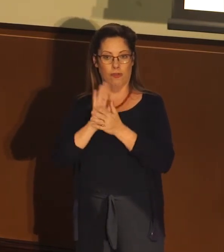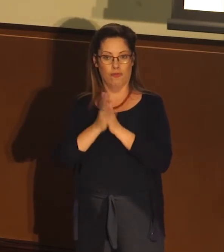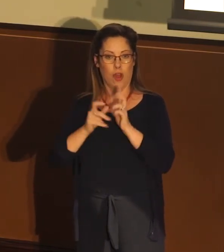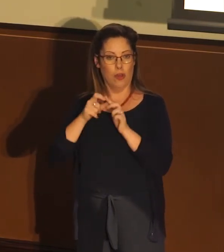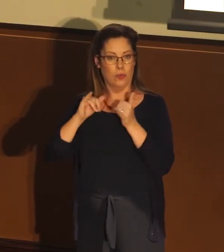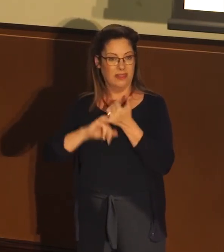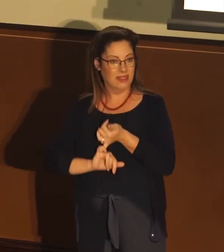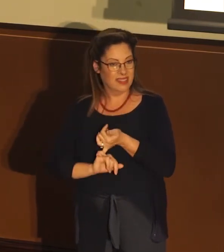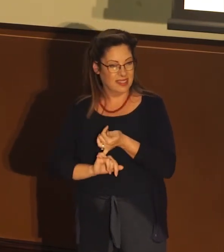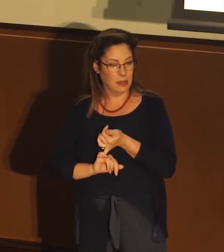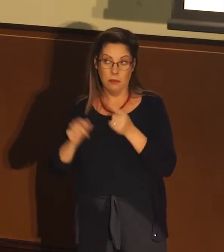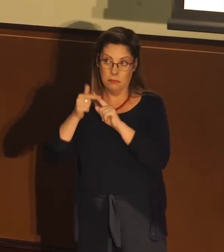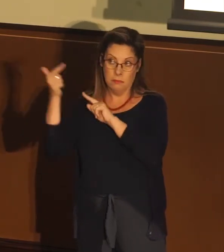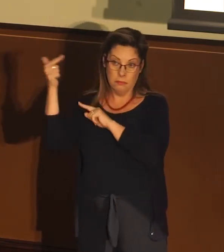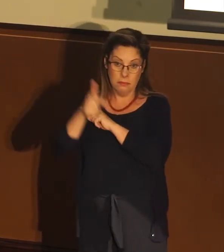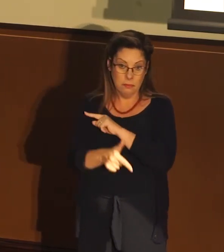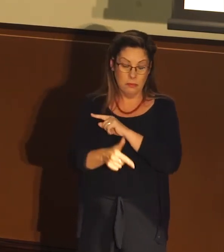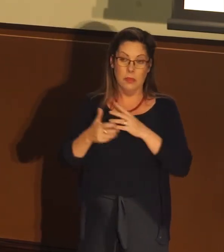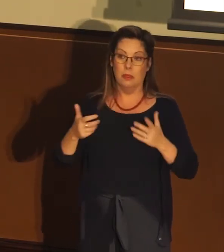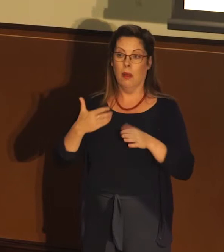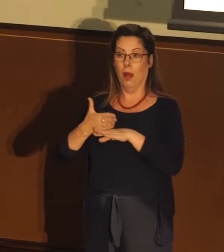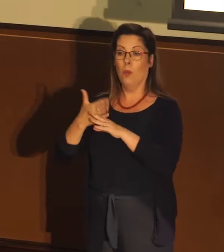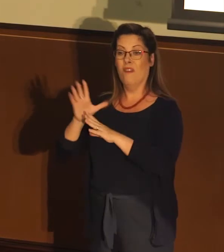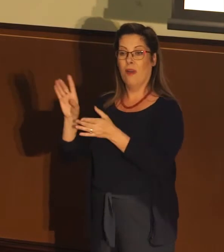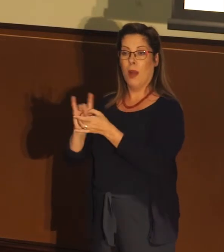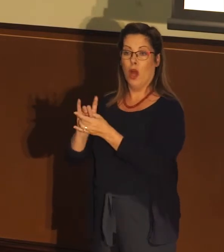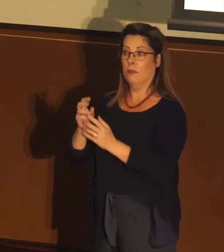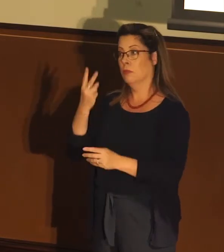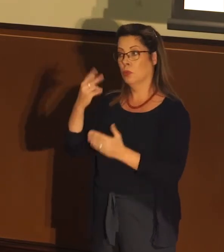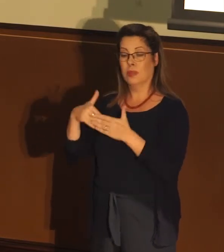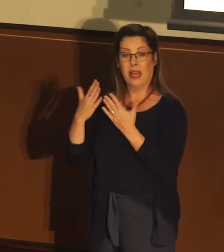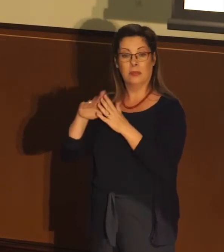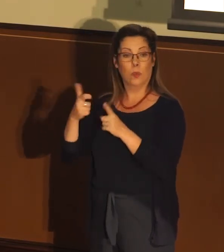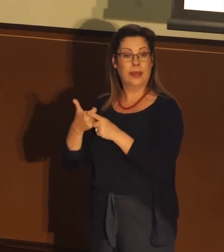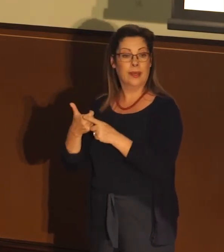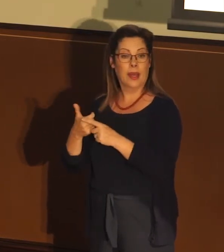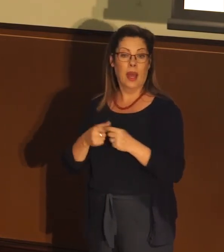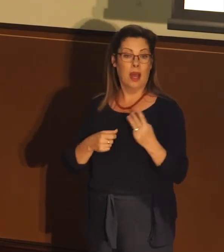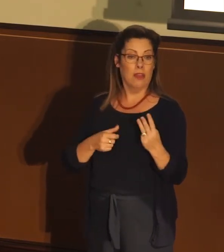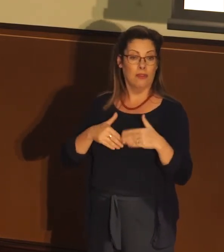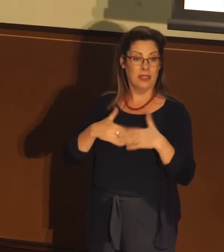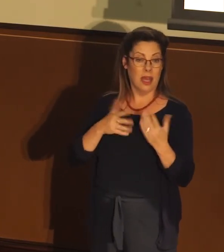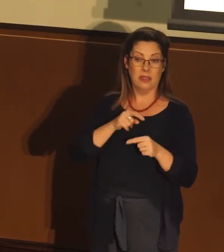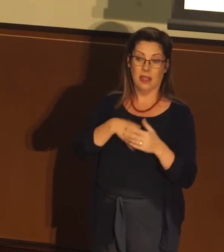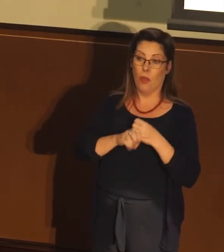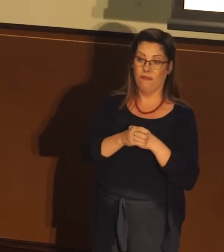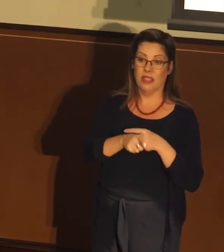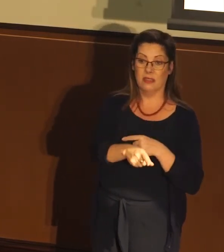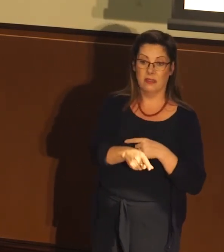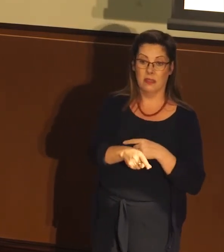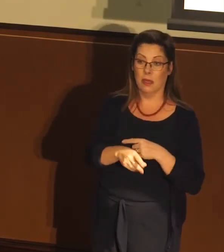and I probably would work from home two days a week and three from the office or I can work from any of our stores.